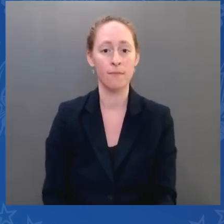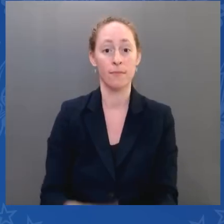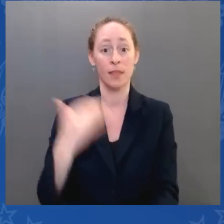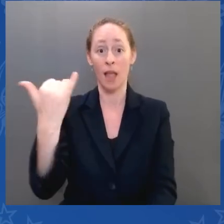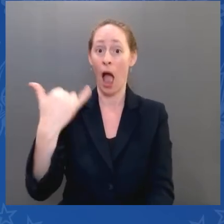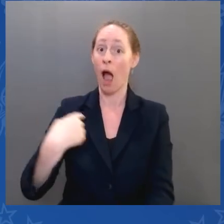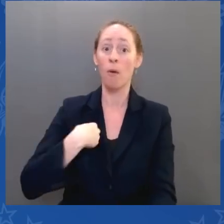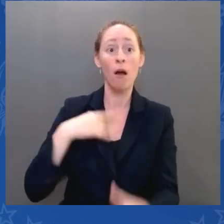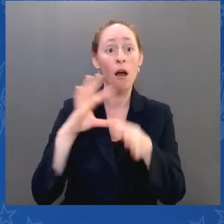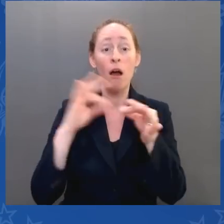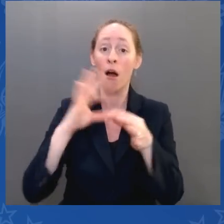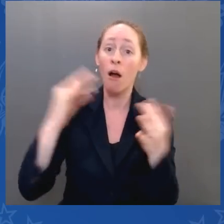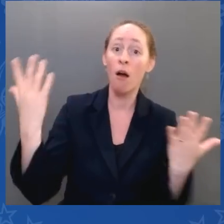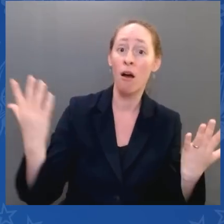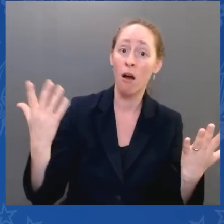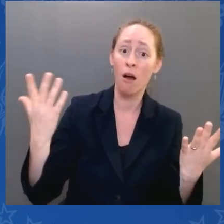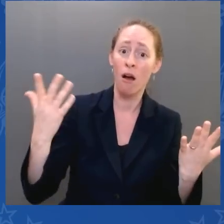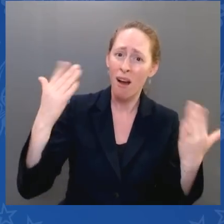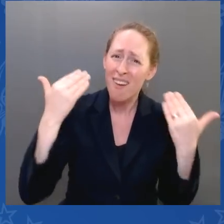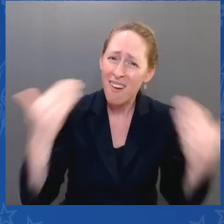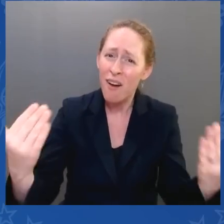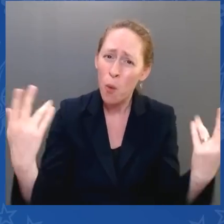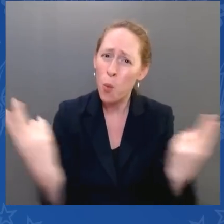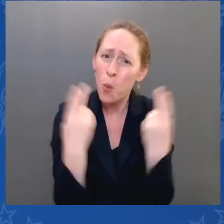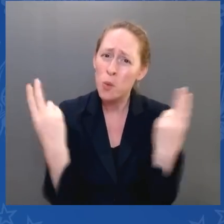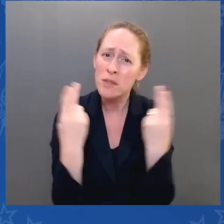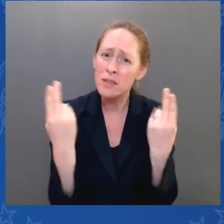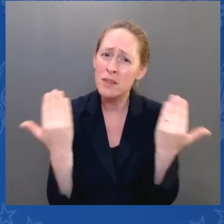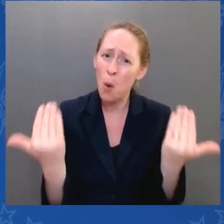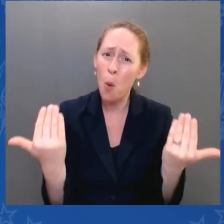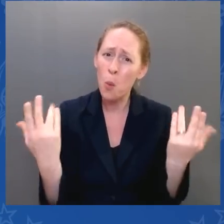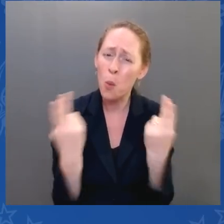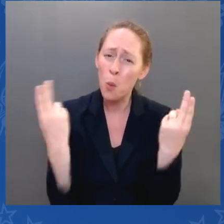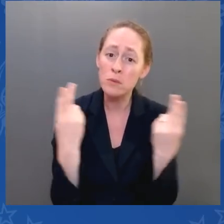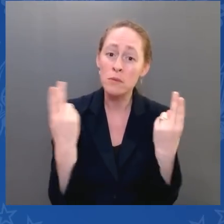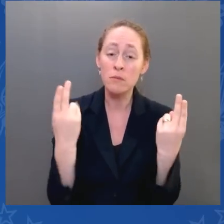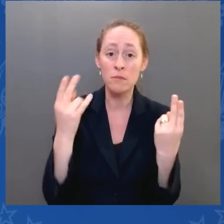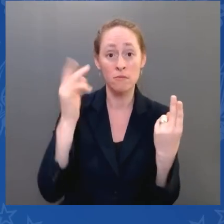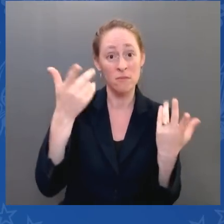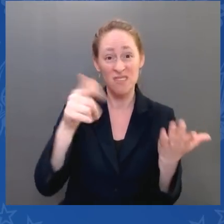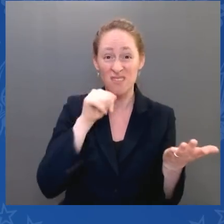Second, I'm telling the industry, "You're making record profits due to Putin's war in Ukraine.